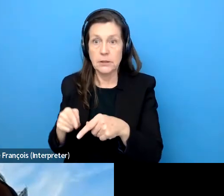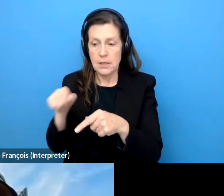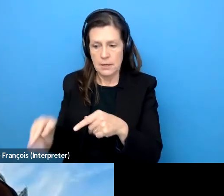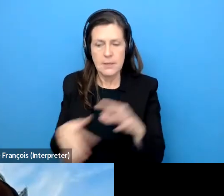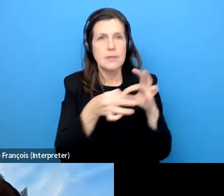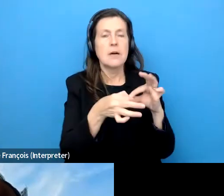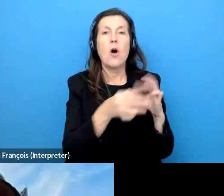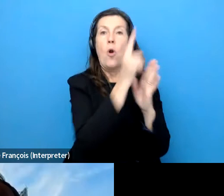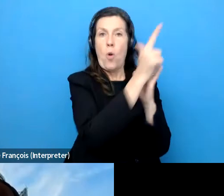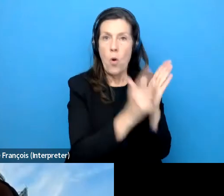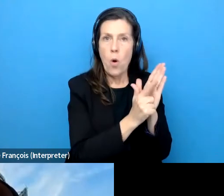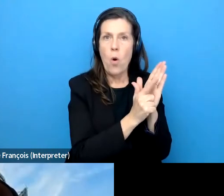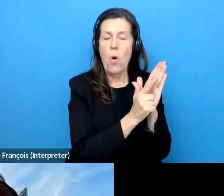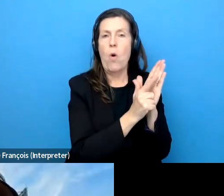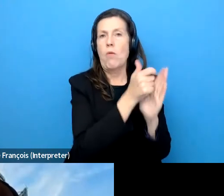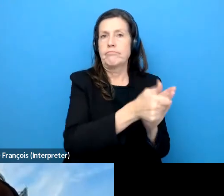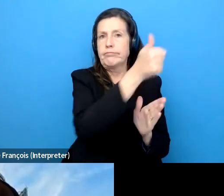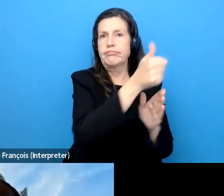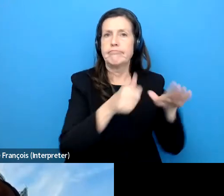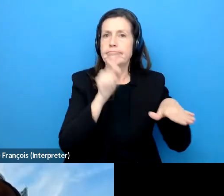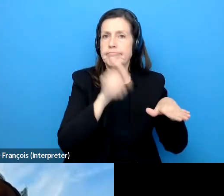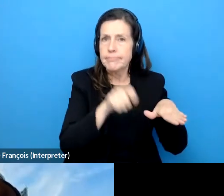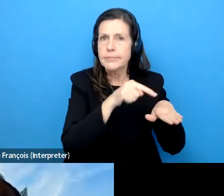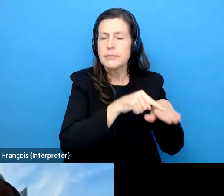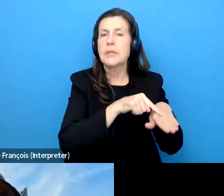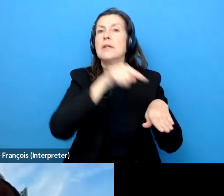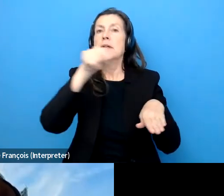and also health authorities is key to protect victims.